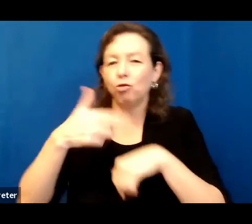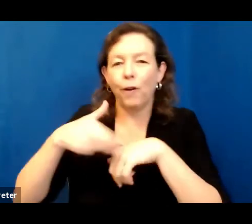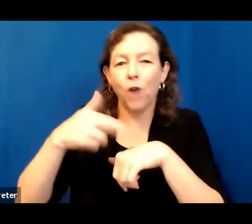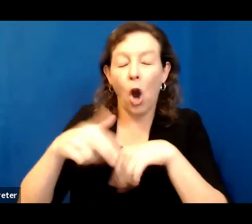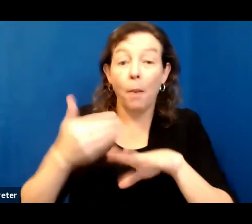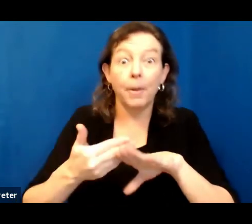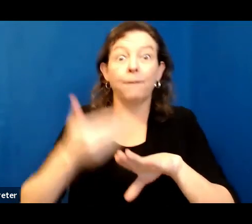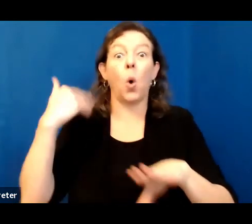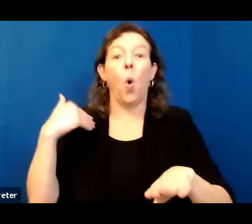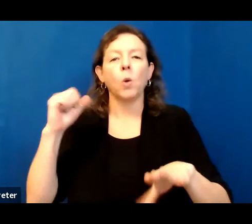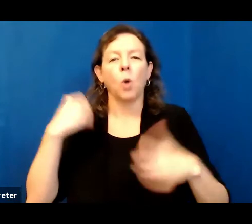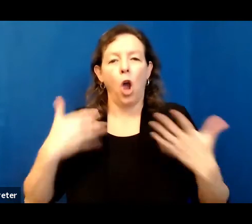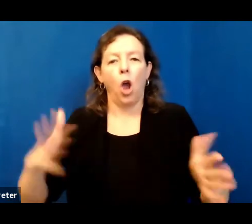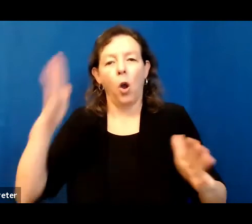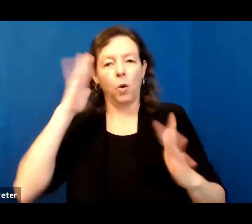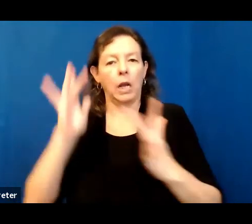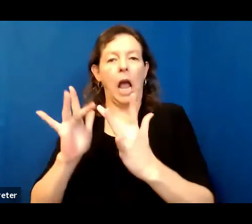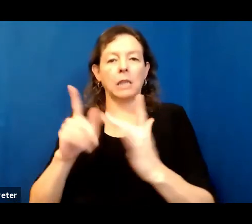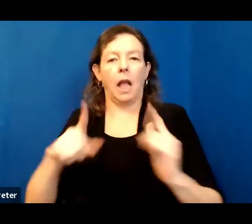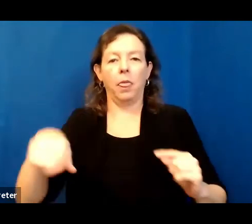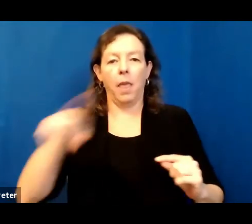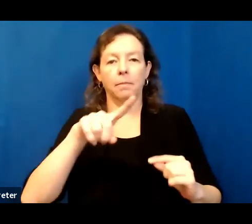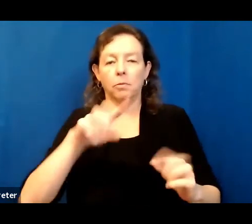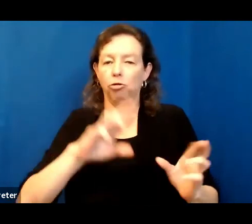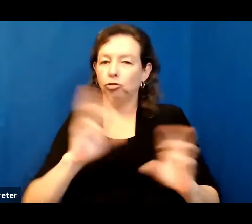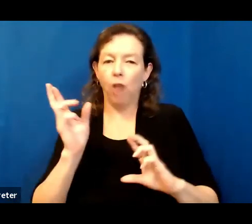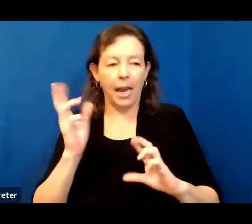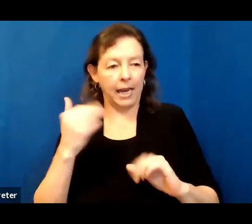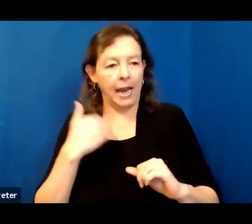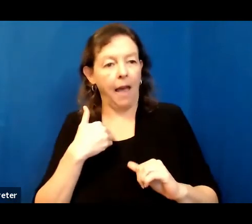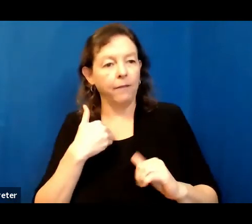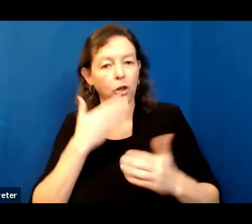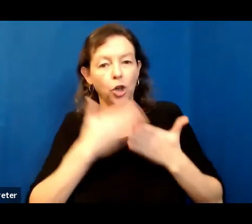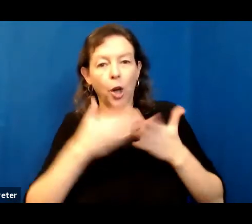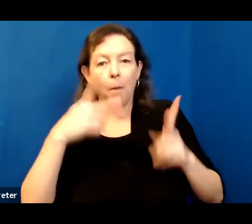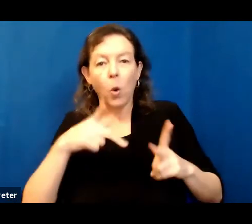So that way, you know how to contact them and have a legitimate source of recovery to go to.